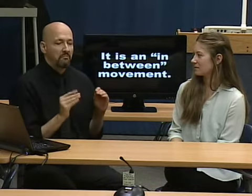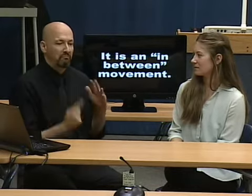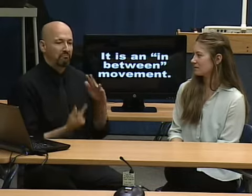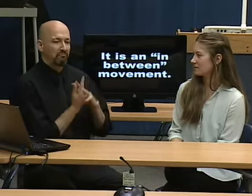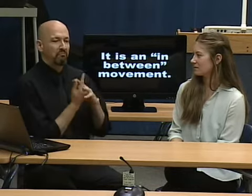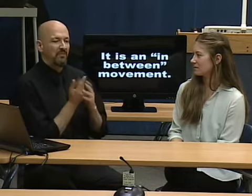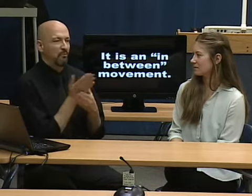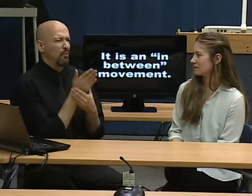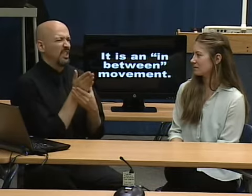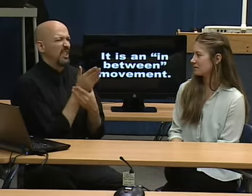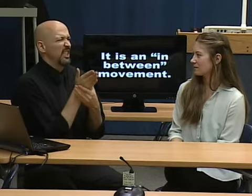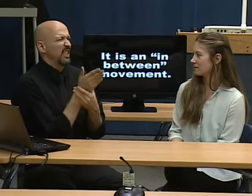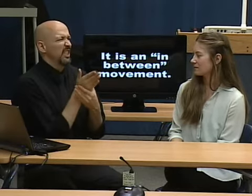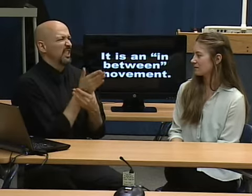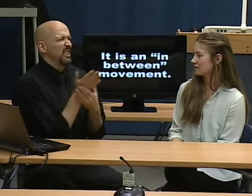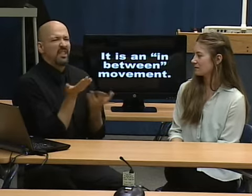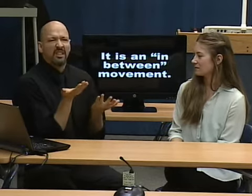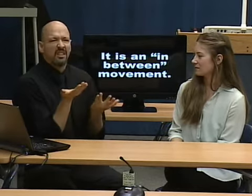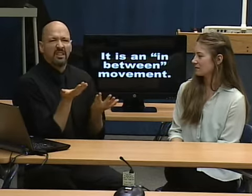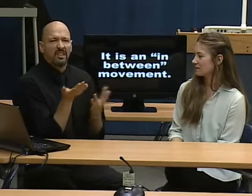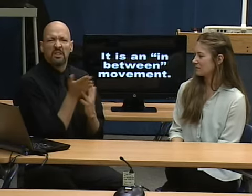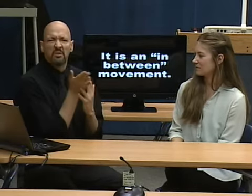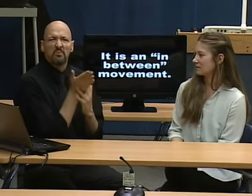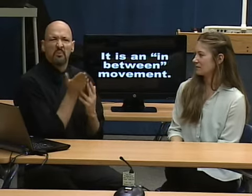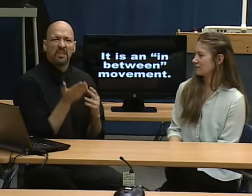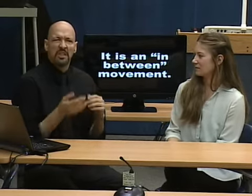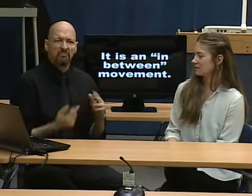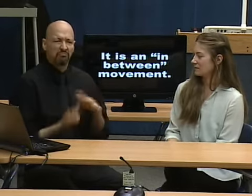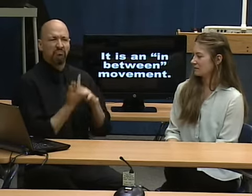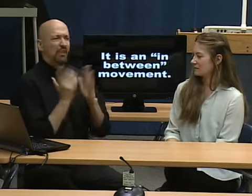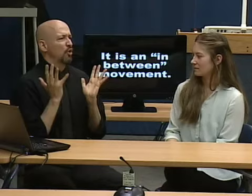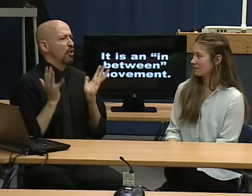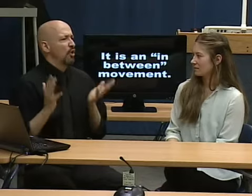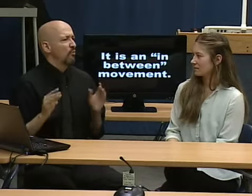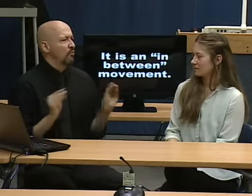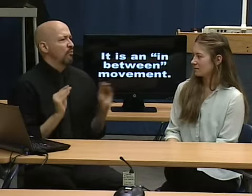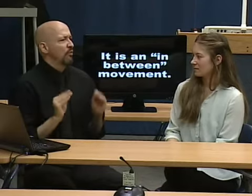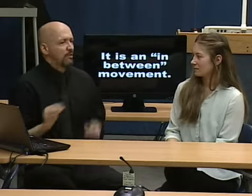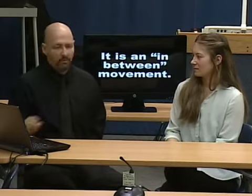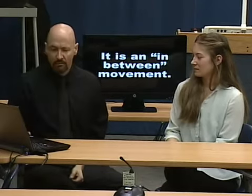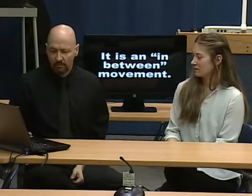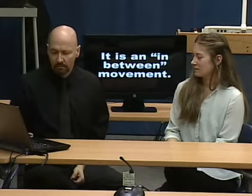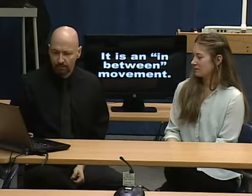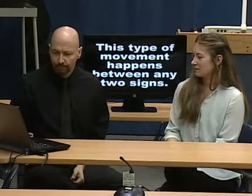It's a movement that appears between the two signs. That's it. Nothing more than a movement.